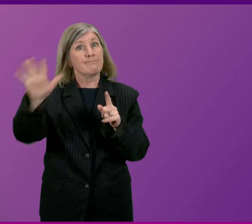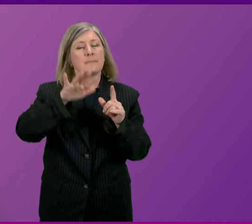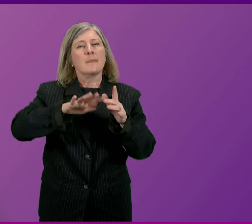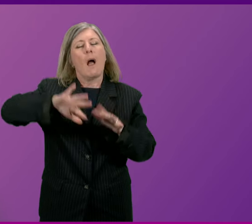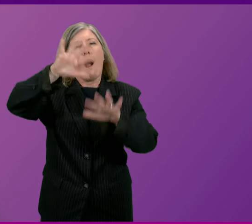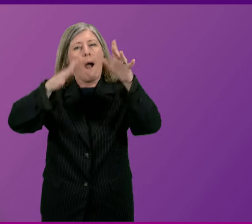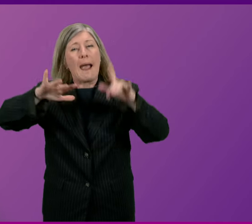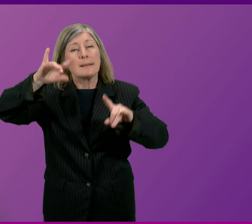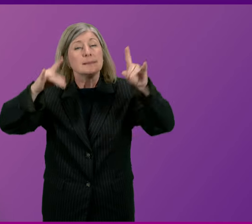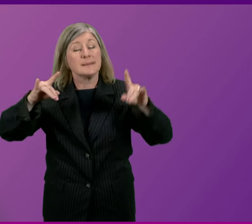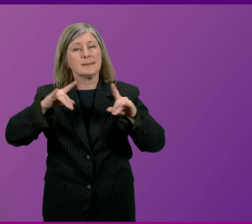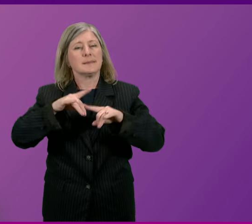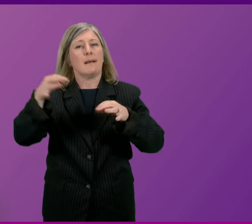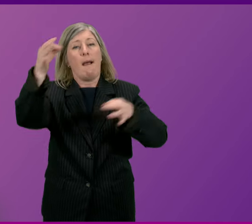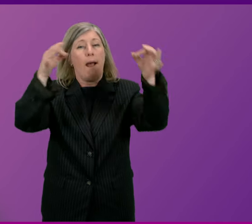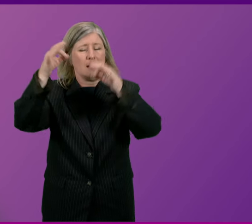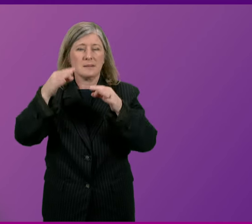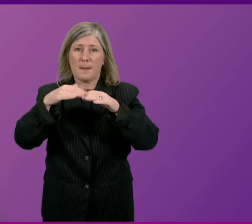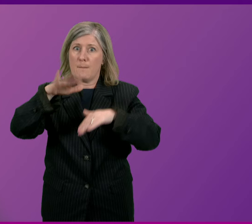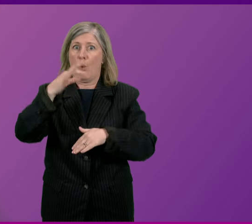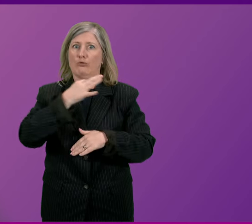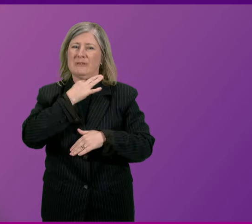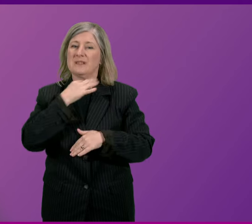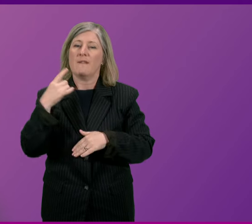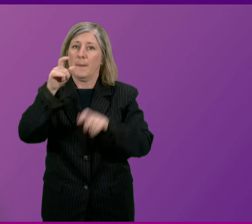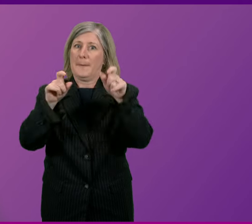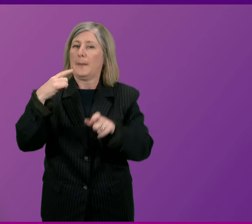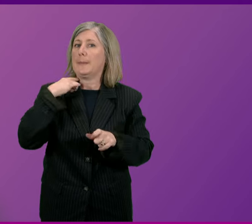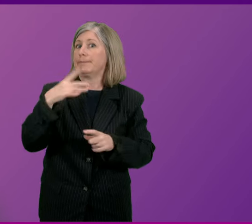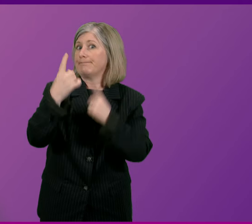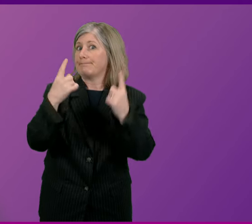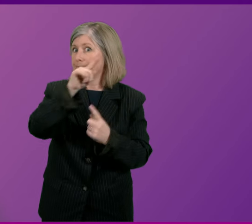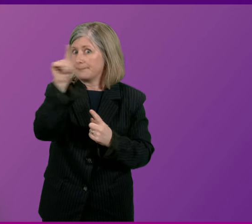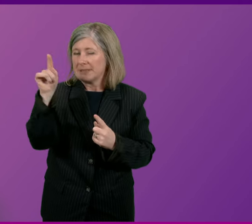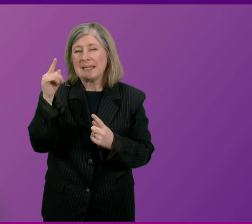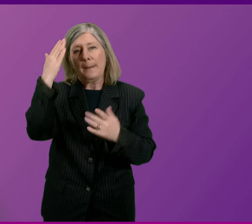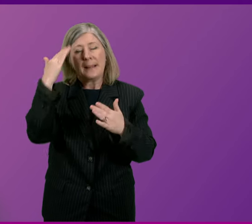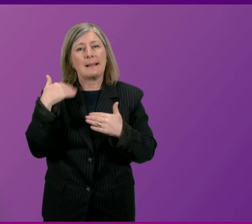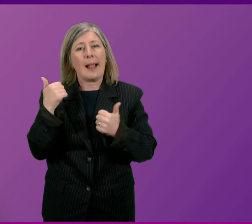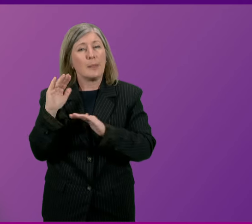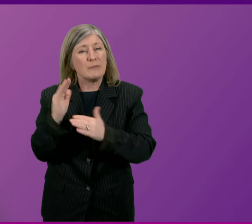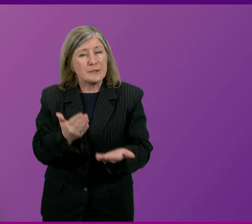had a higher rate of suicide than other regions. Mental health provision in NHS Highland has been